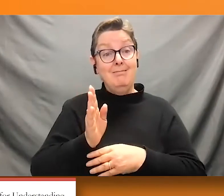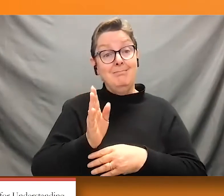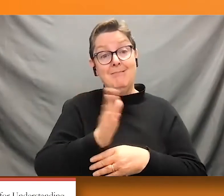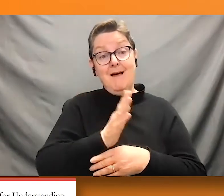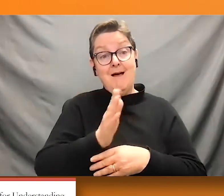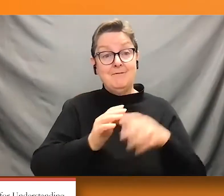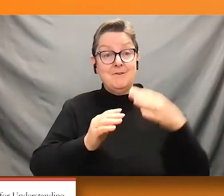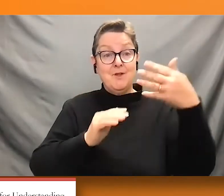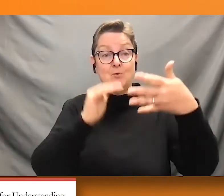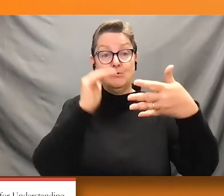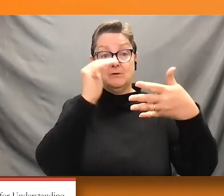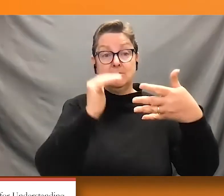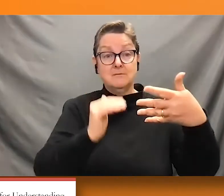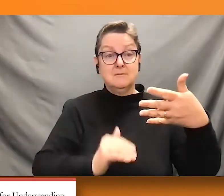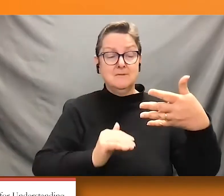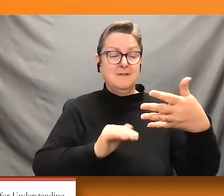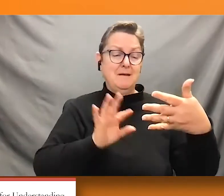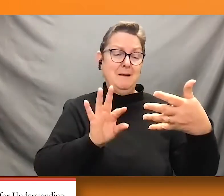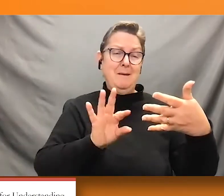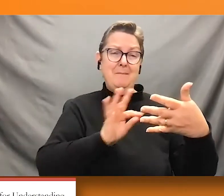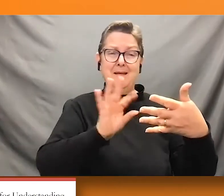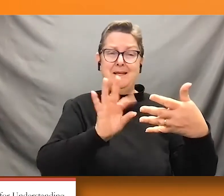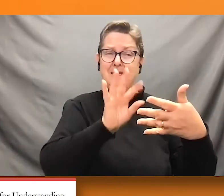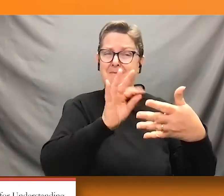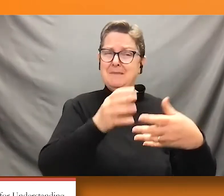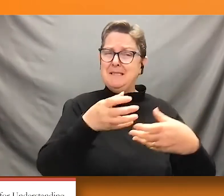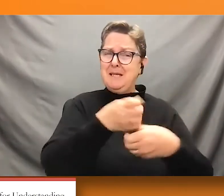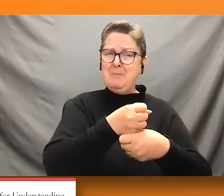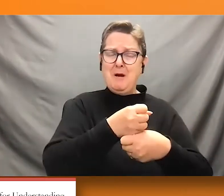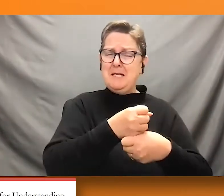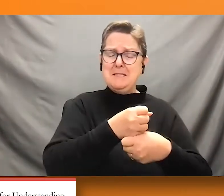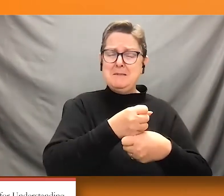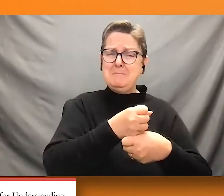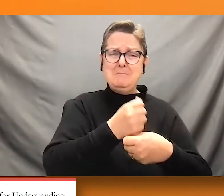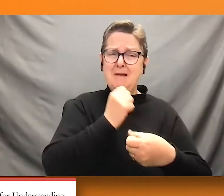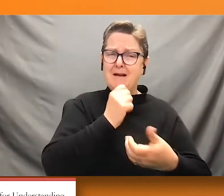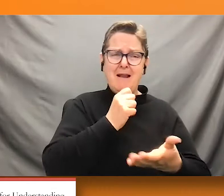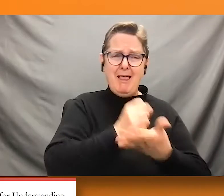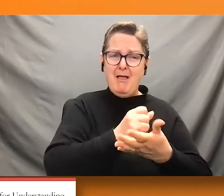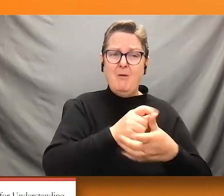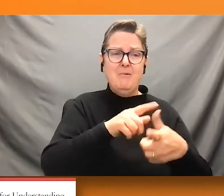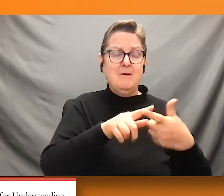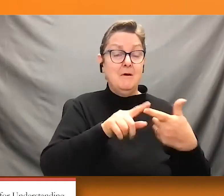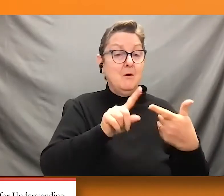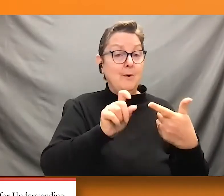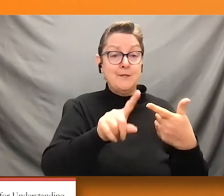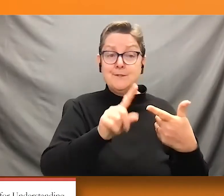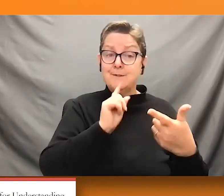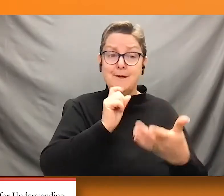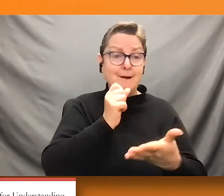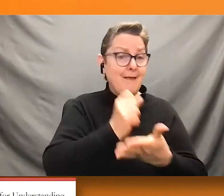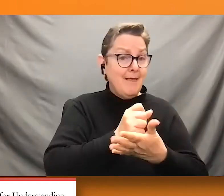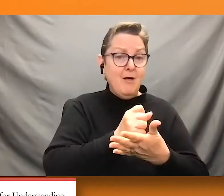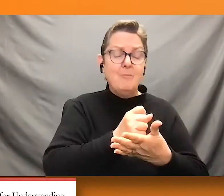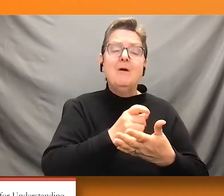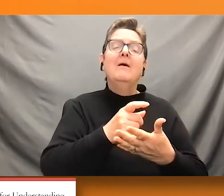summarizing this is probably not gonna be terribly helpful. You could put some questions in there, but it's probably not gonna be terribly helpful